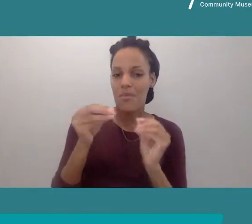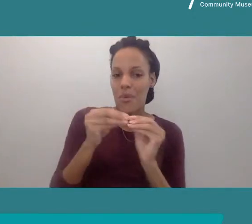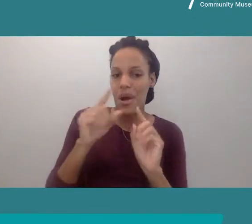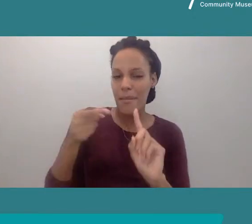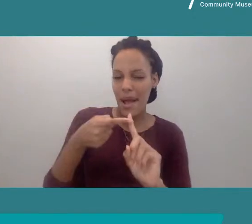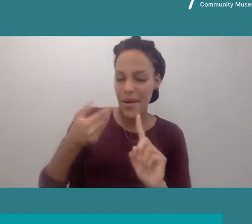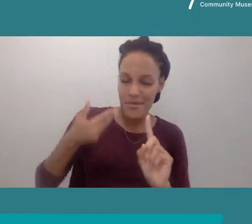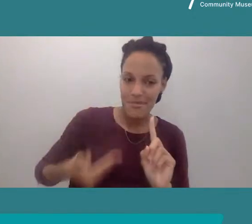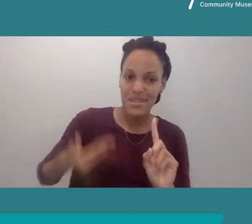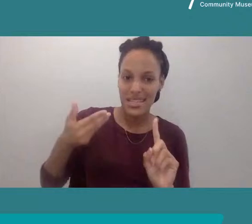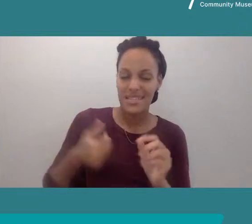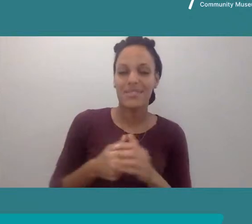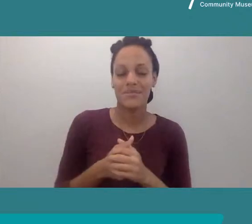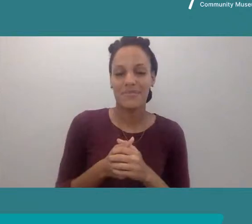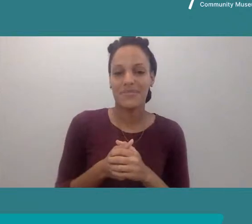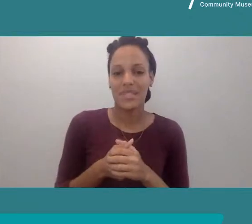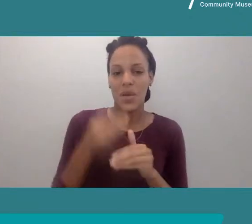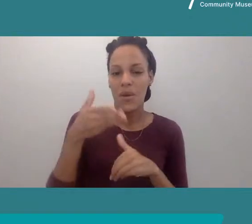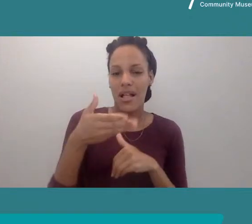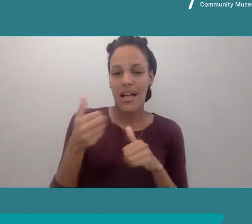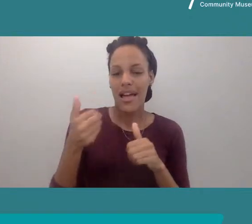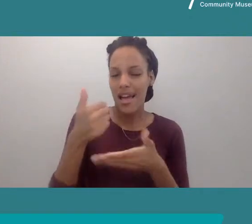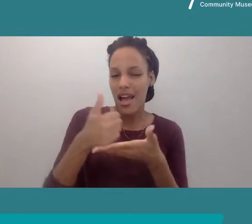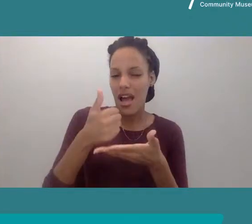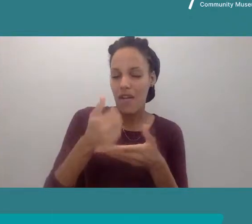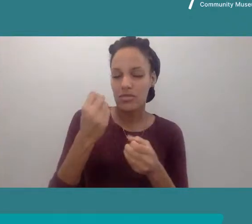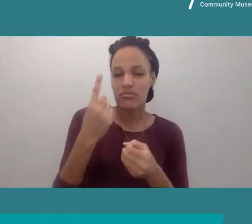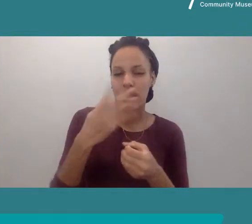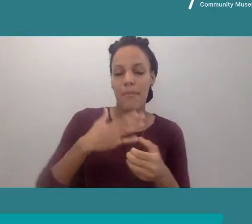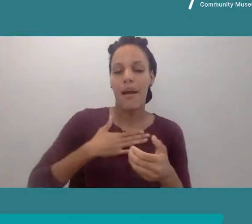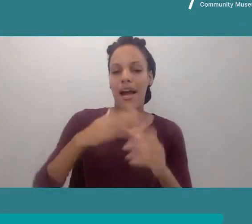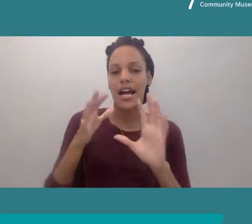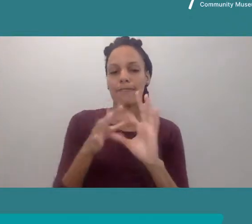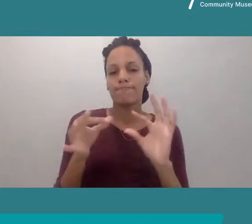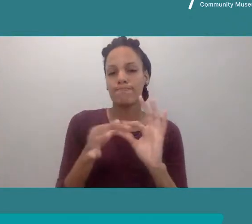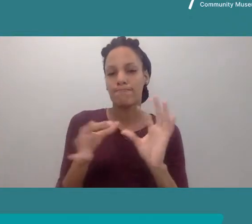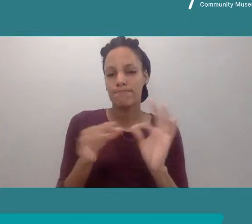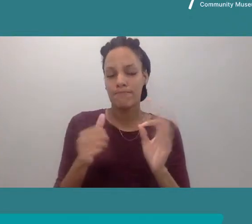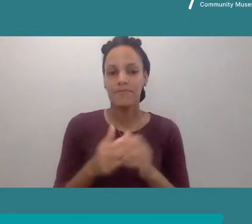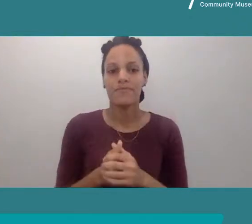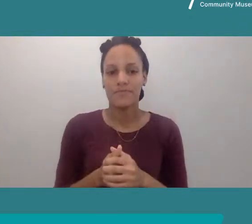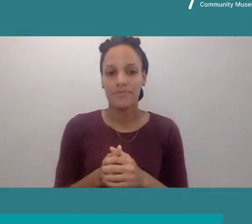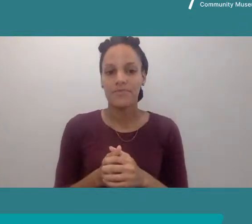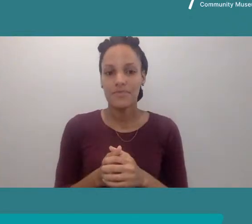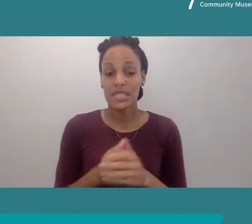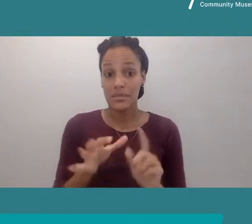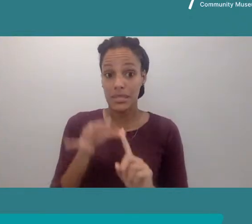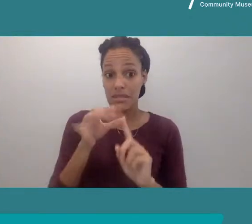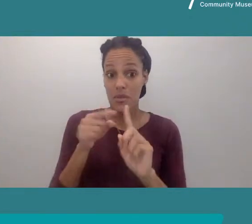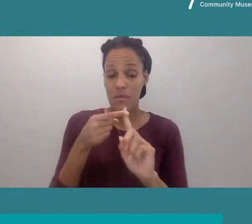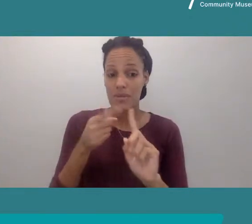my comments in perspective today when we get into talking about the politics of race and